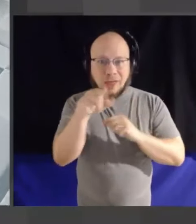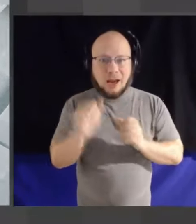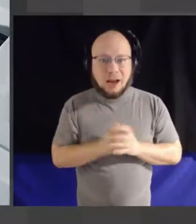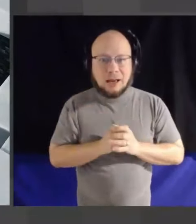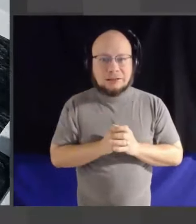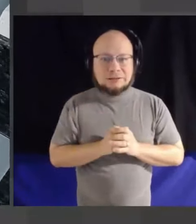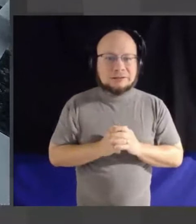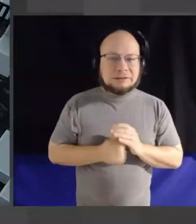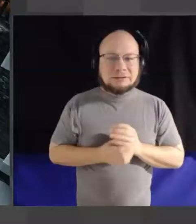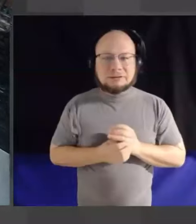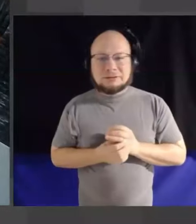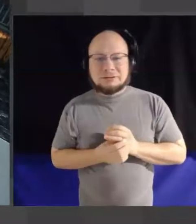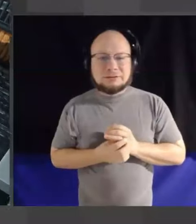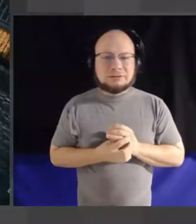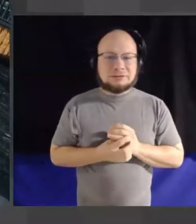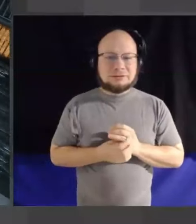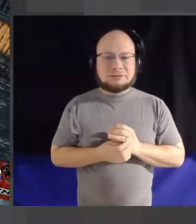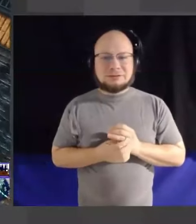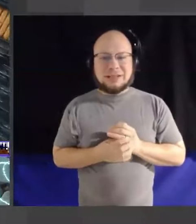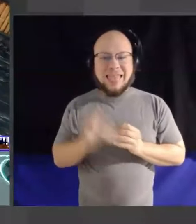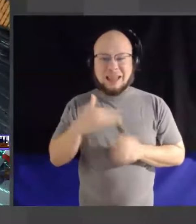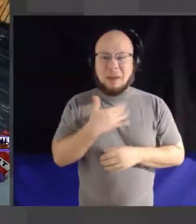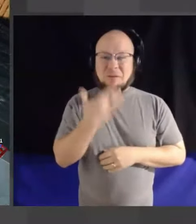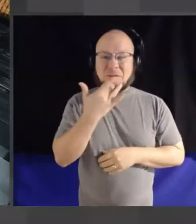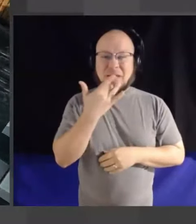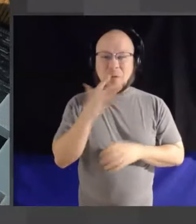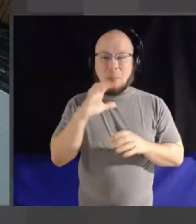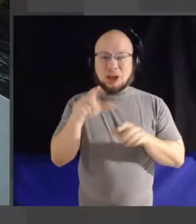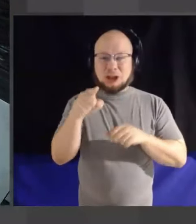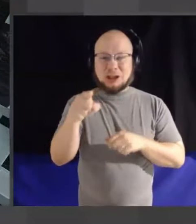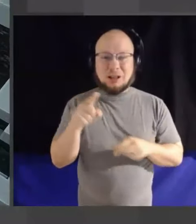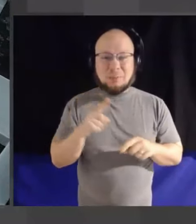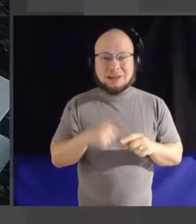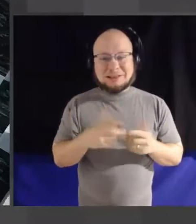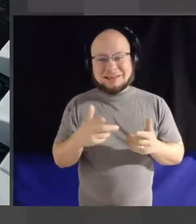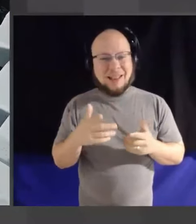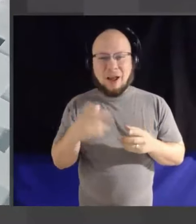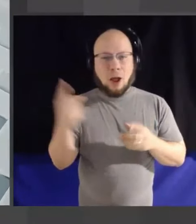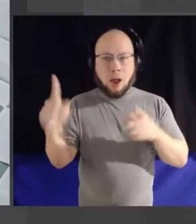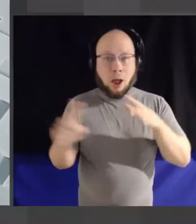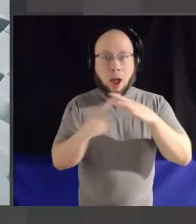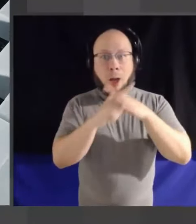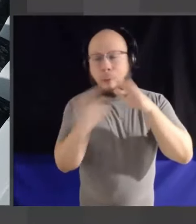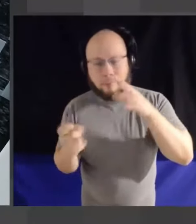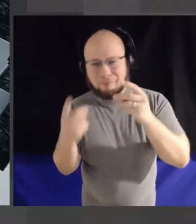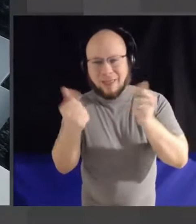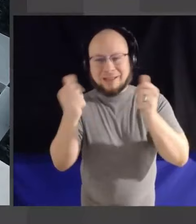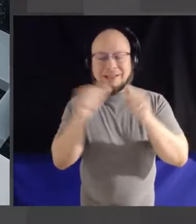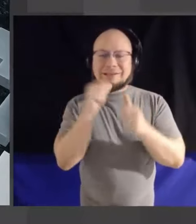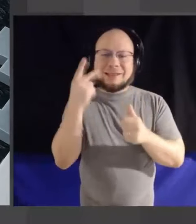THAT WAS AN ICEOLOGER. I WANTED TO SAY THAT IS MY